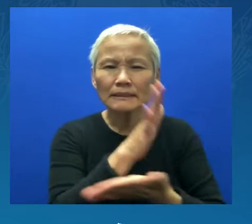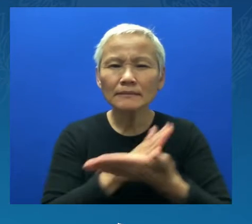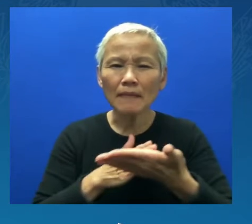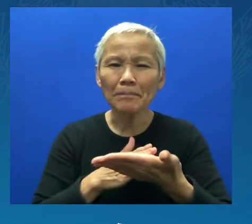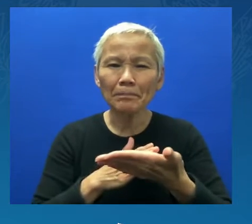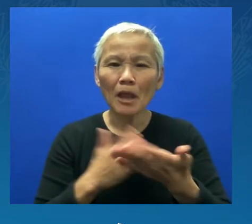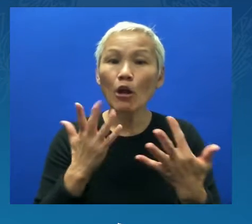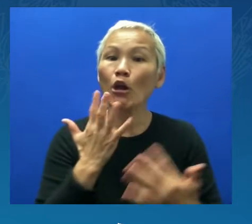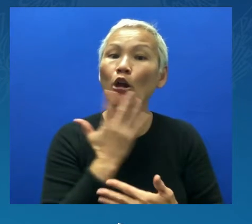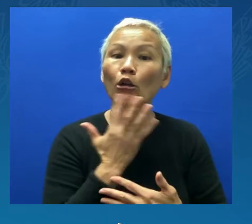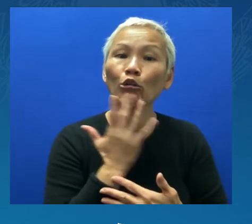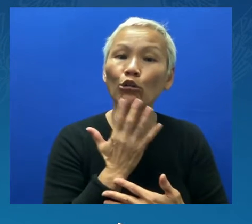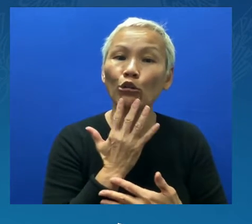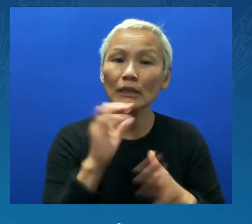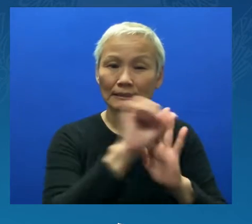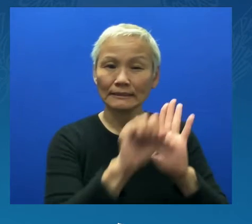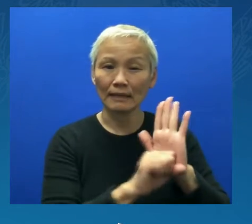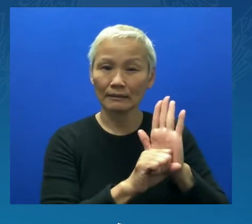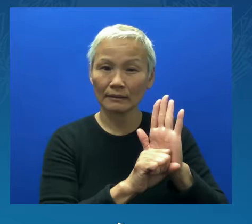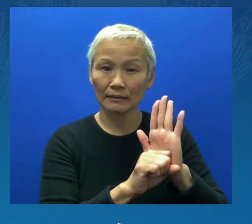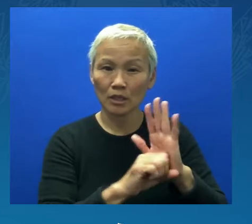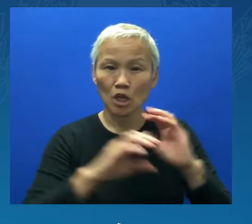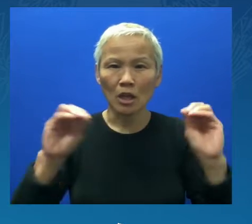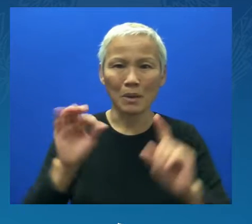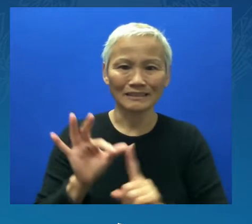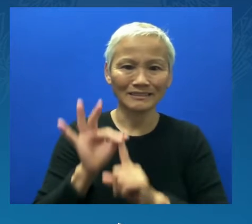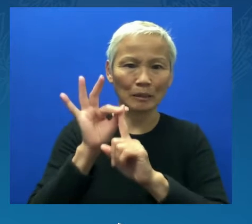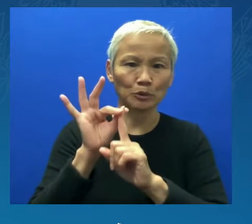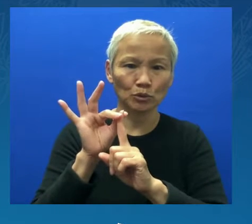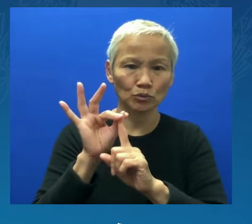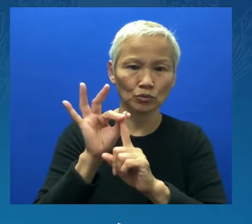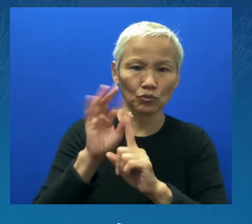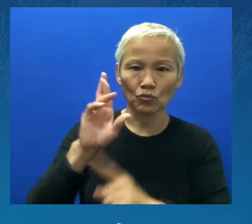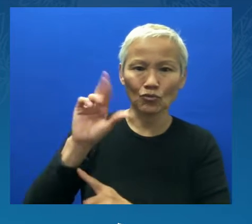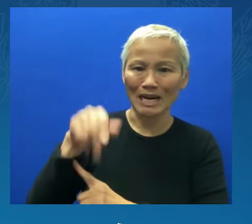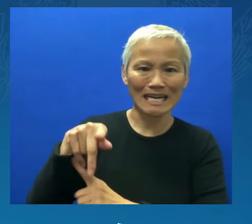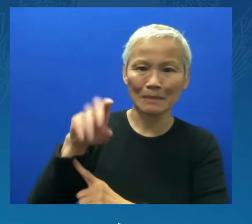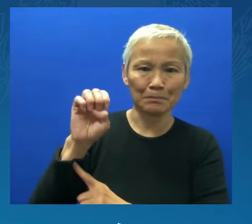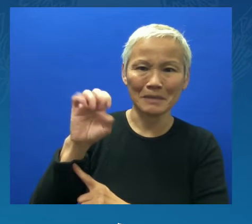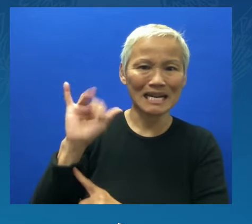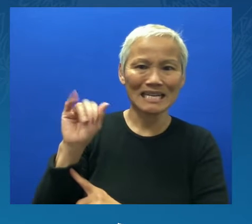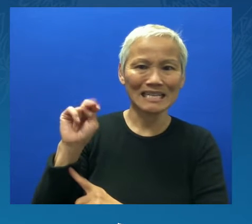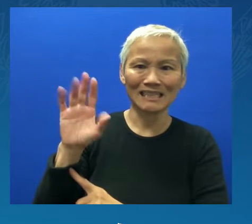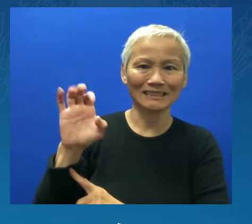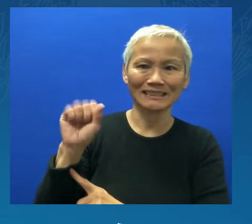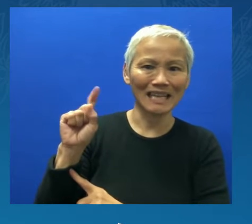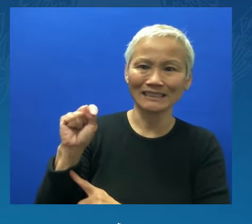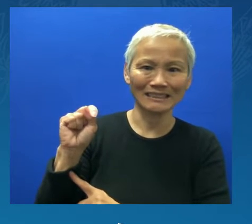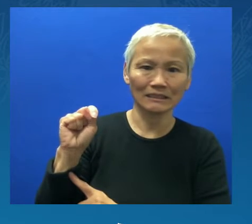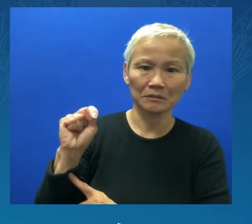where there is no exception for rape or incest. Some there is an exception only if you report it to the police.